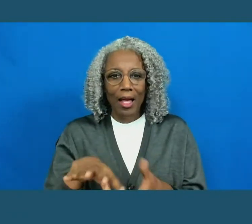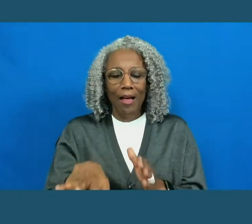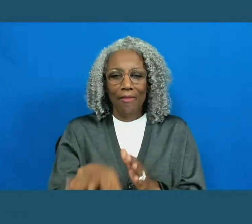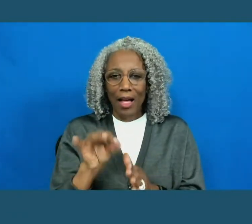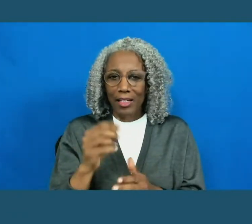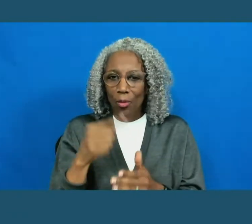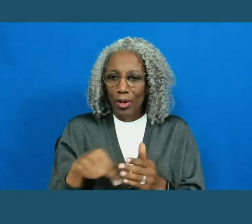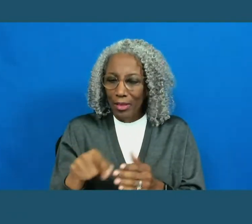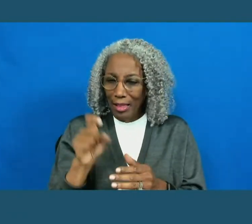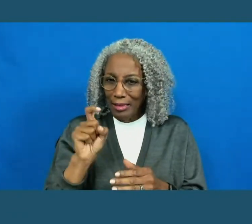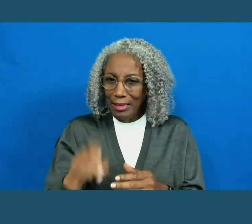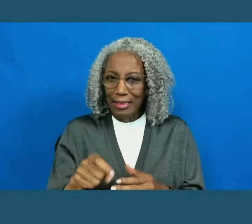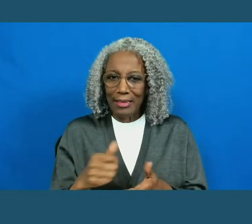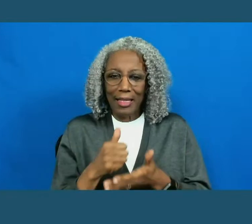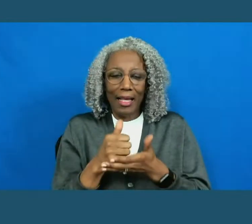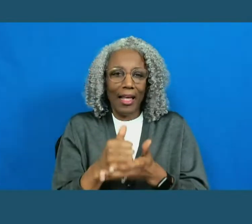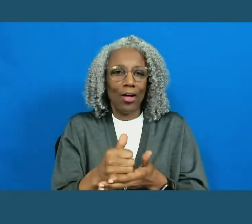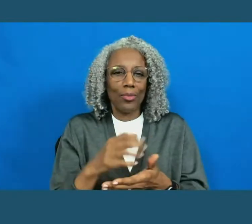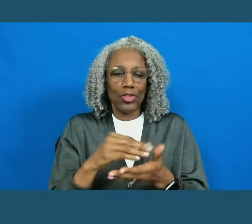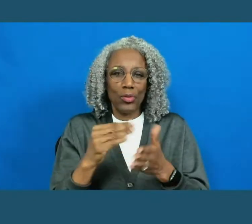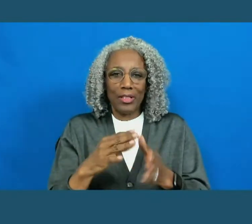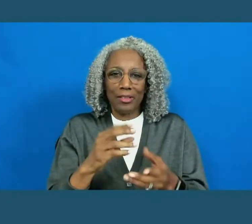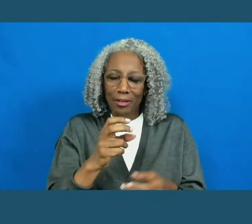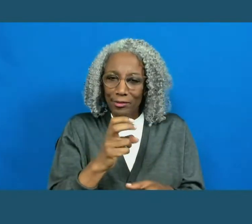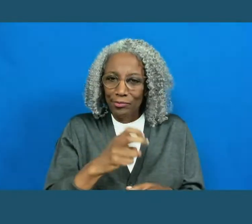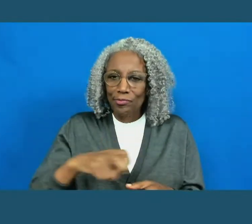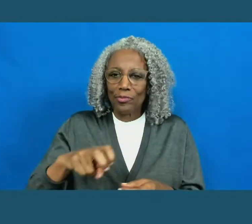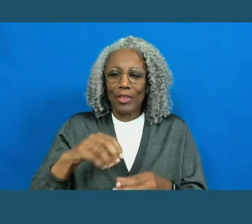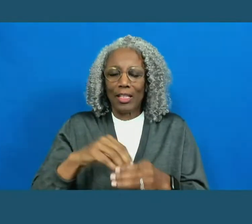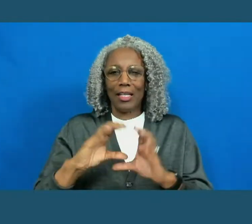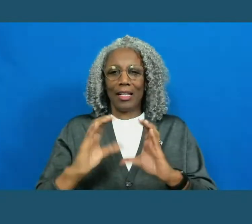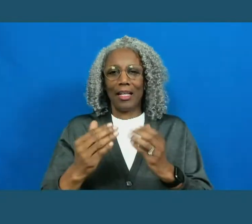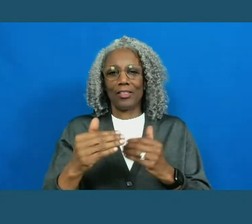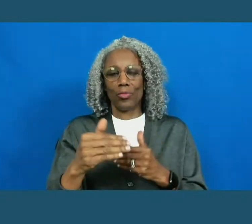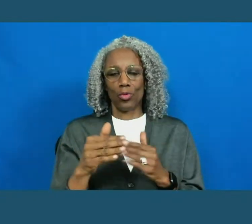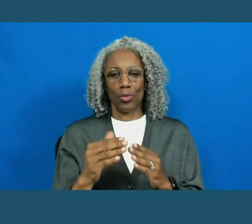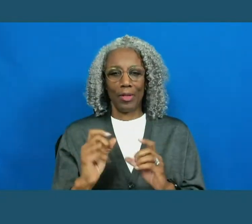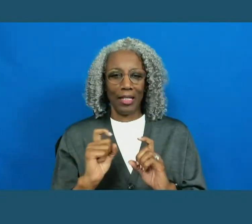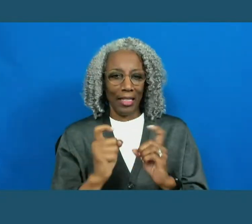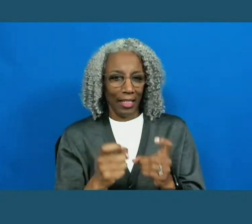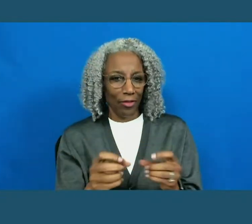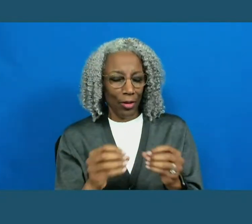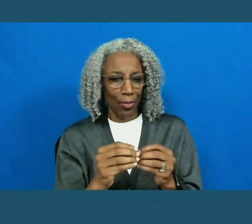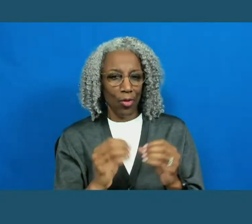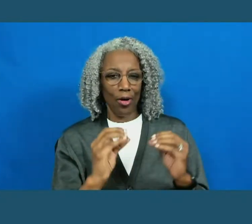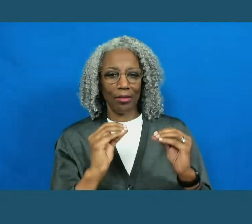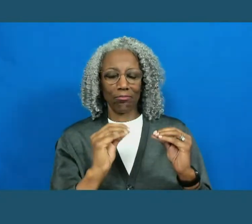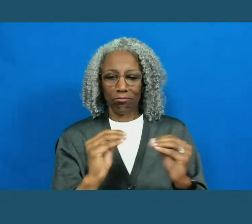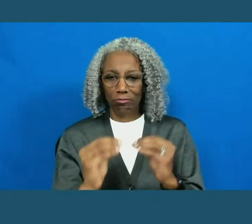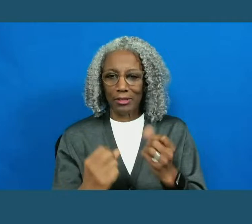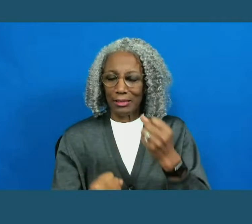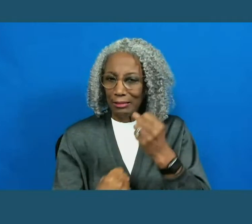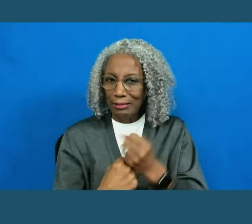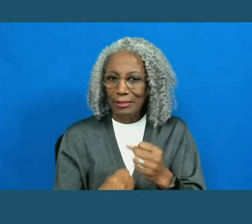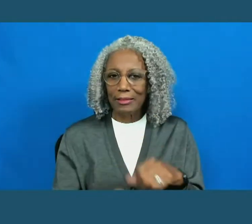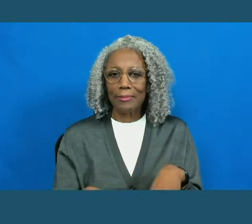and finding out from them and what it is that they need within their classrooms that theyheed .